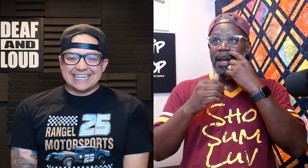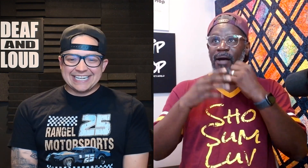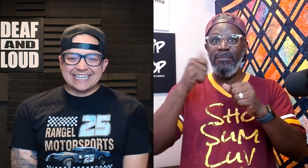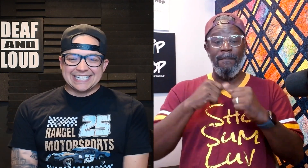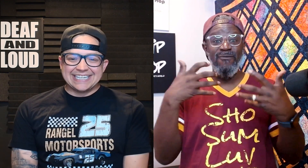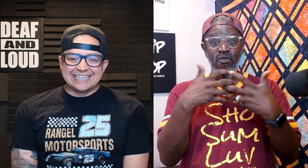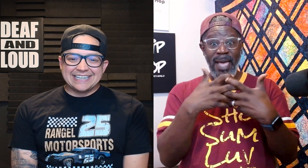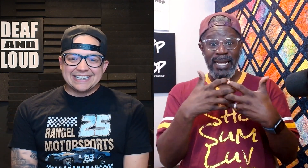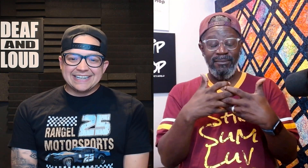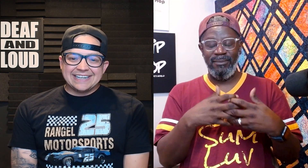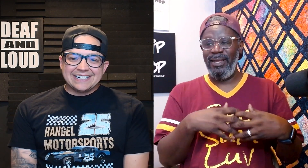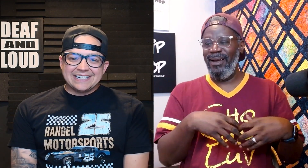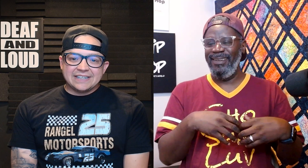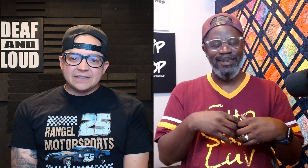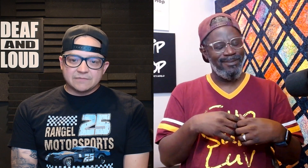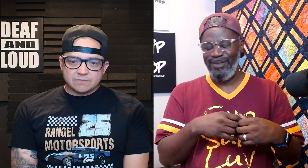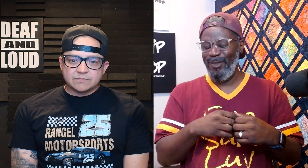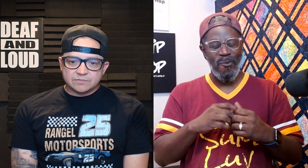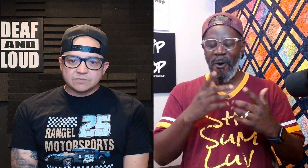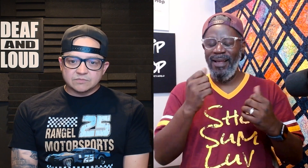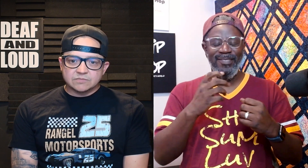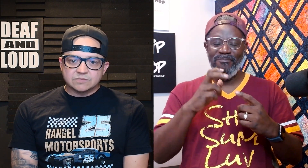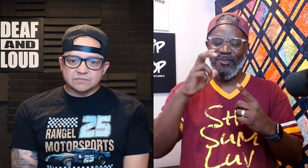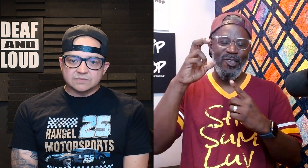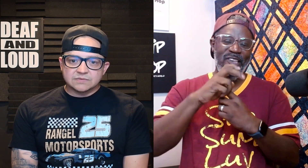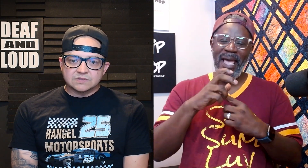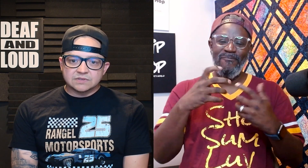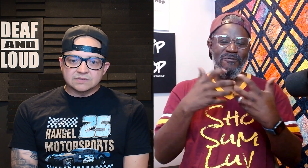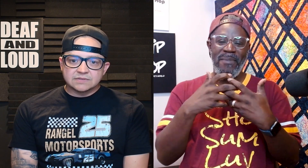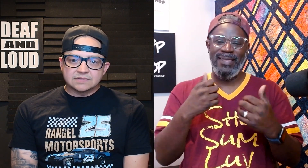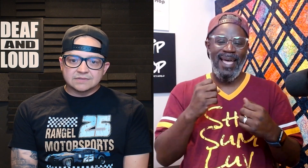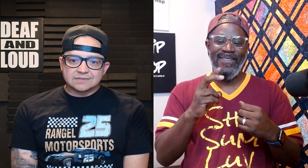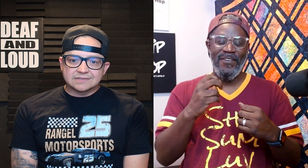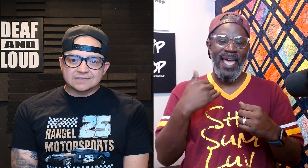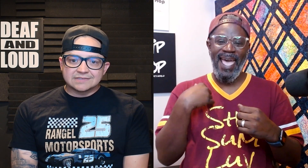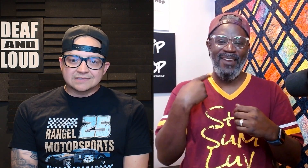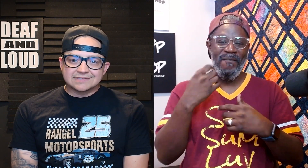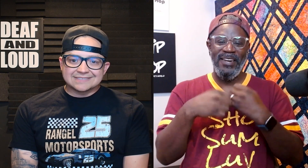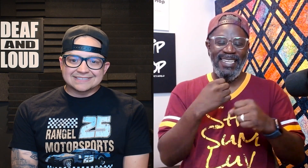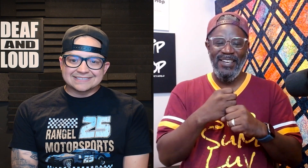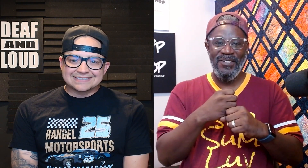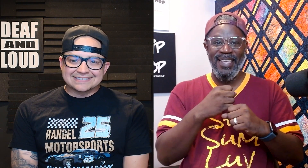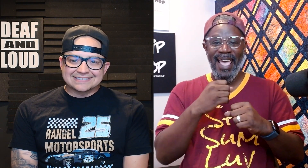I remember my roommate, one of the champ roommates I've ever had over the years.